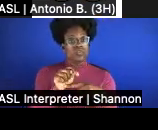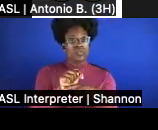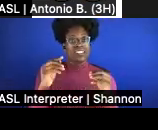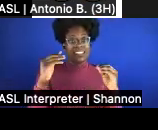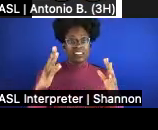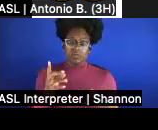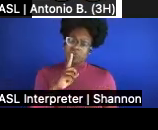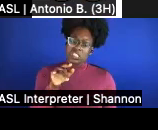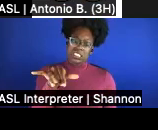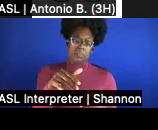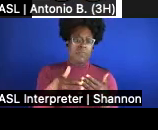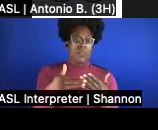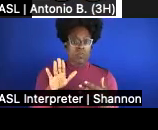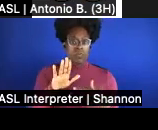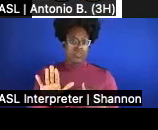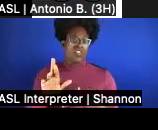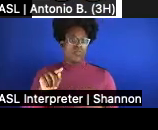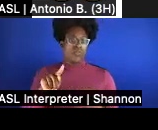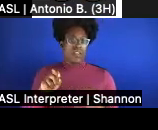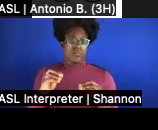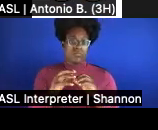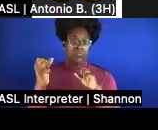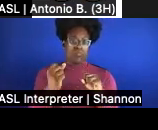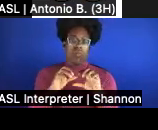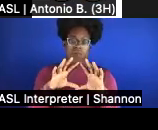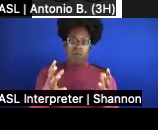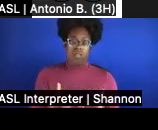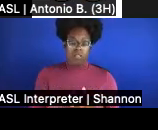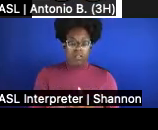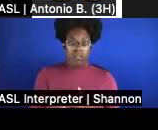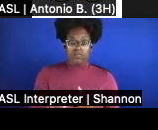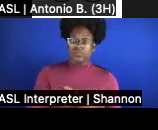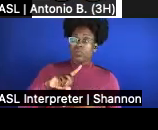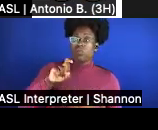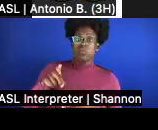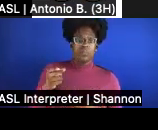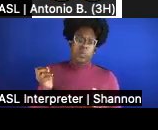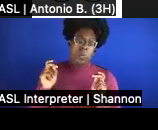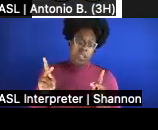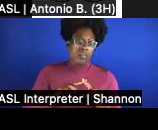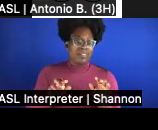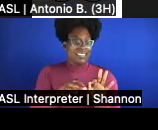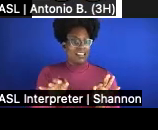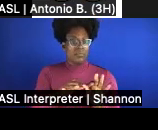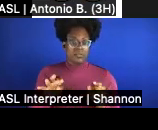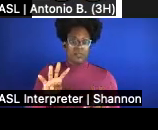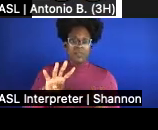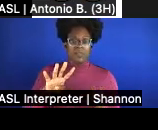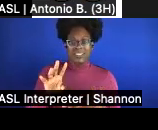rates overall for them. Questions were okay. But statements were 74% attempted. In telling,